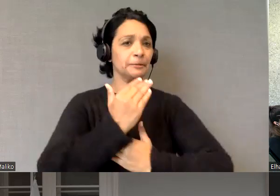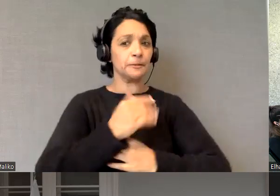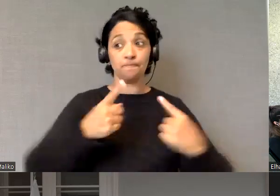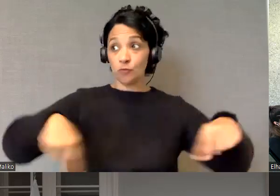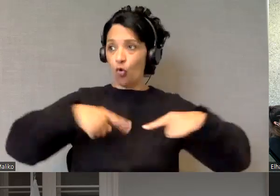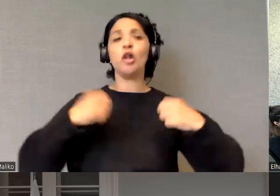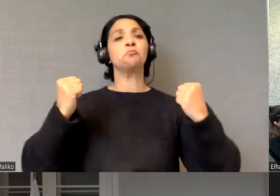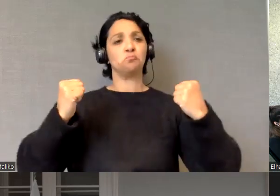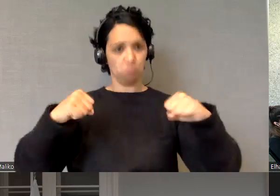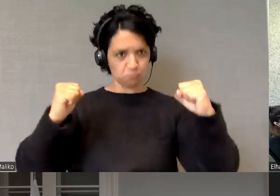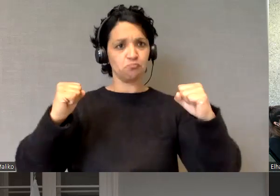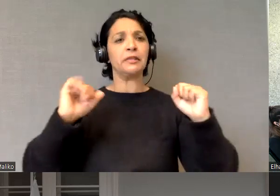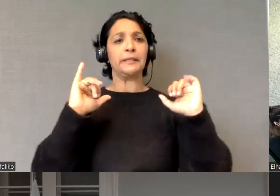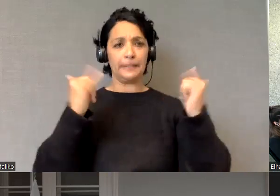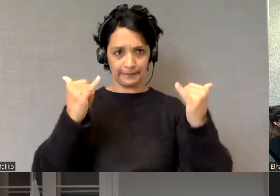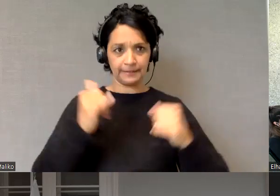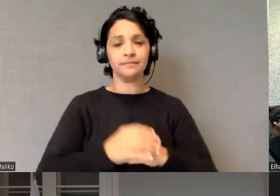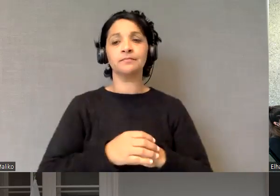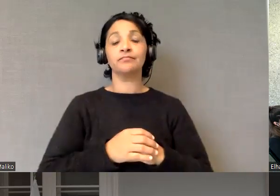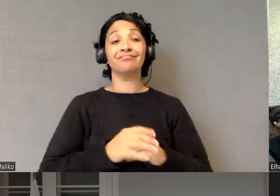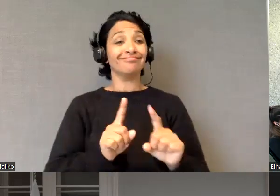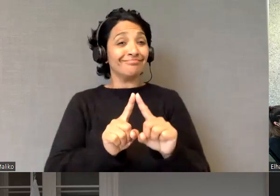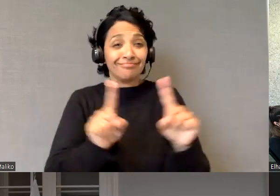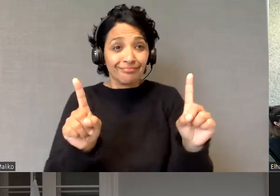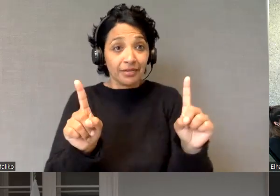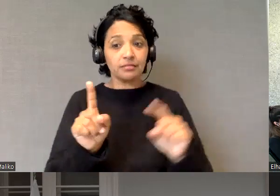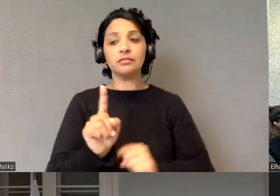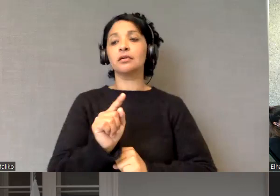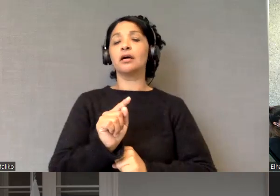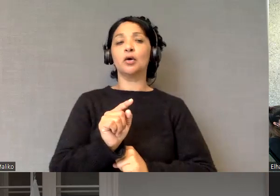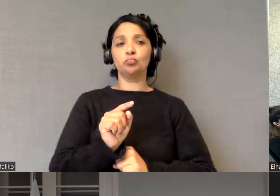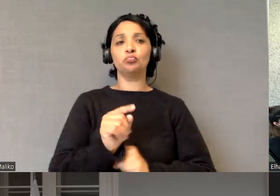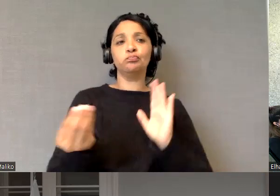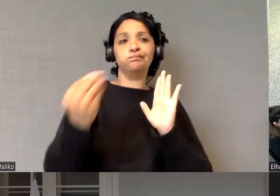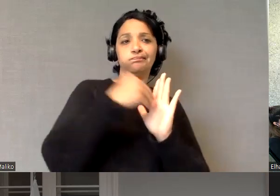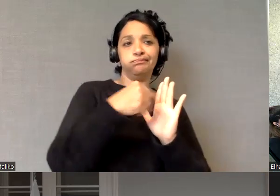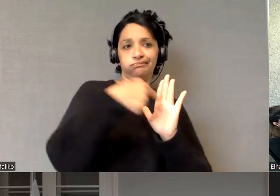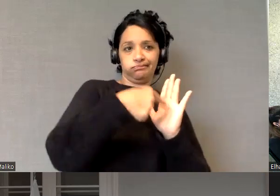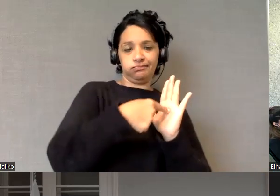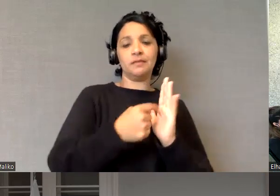However, as explicitly listed within or explicitly mentioned within the Geneva conventions t